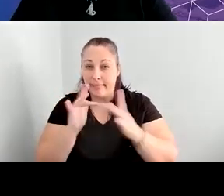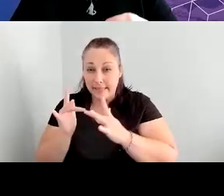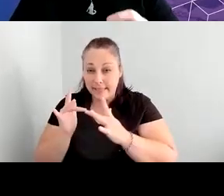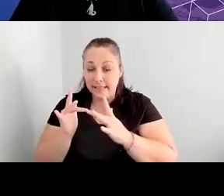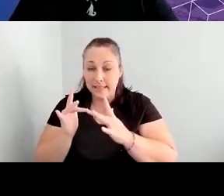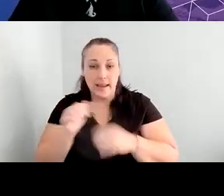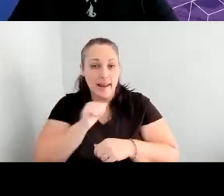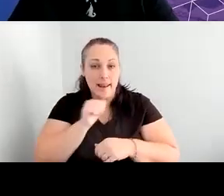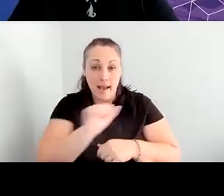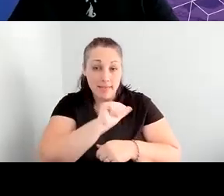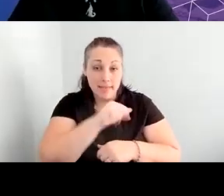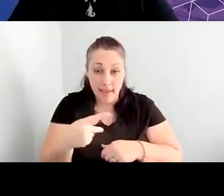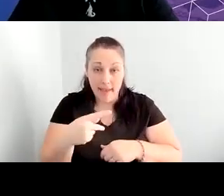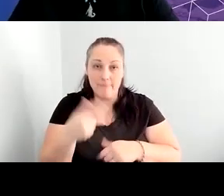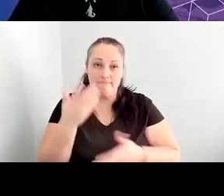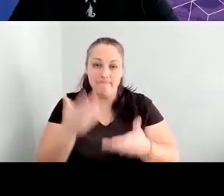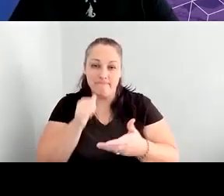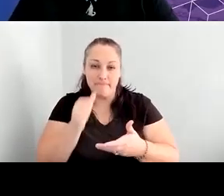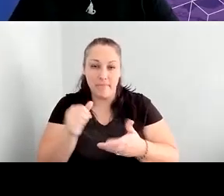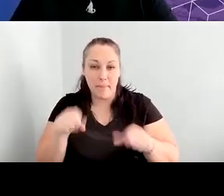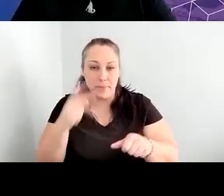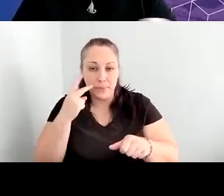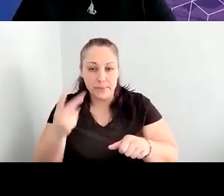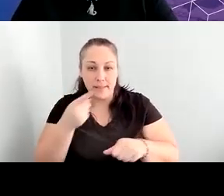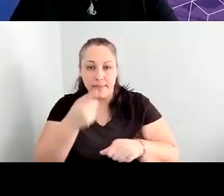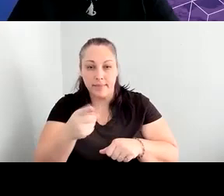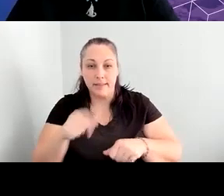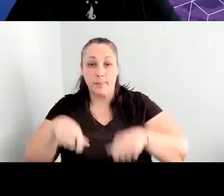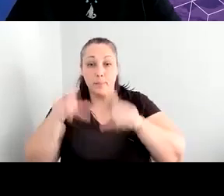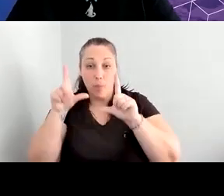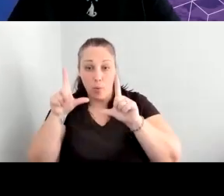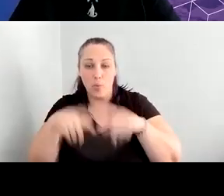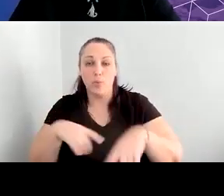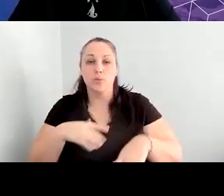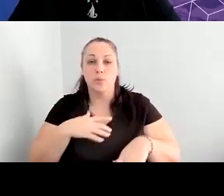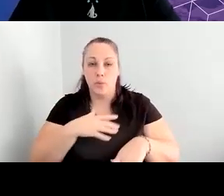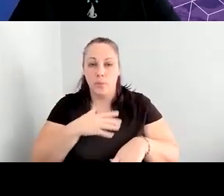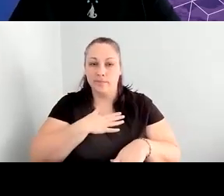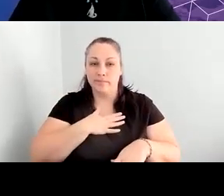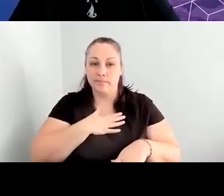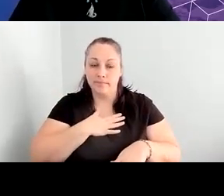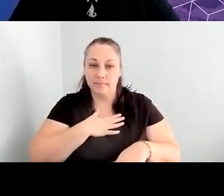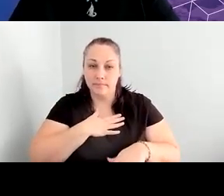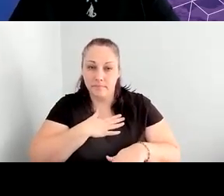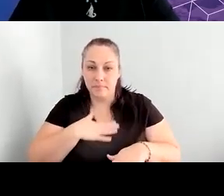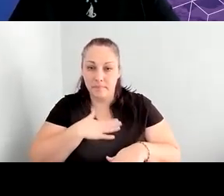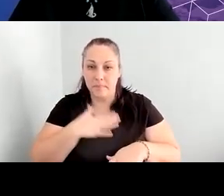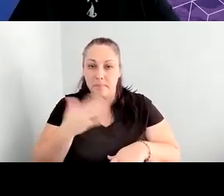If you have questions for our presenters, and we hope you do, please submit them using the Q and A function.